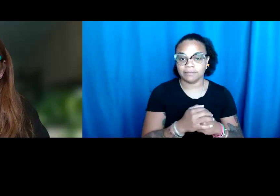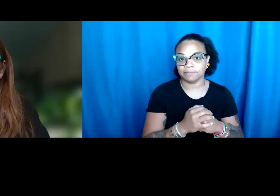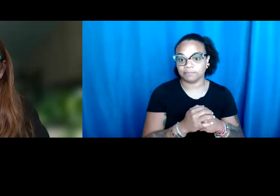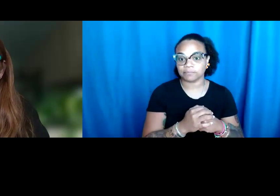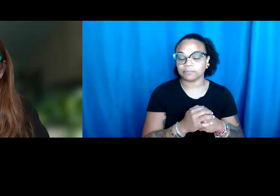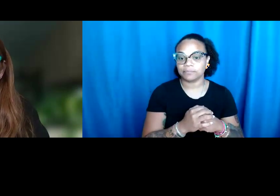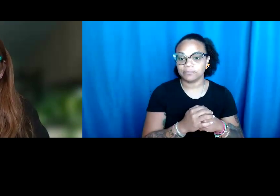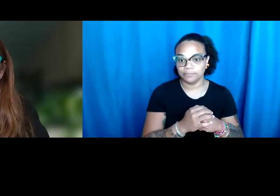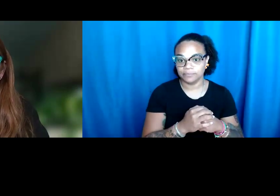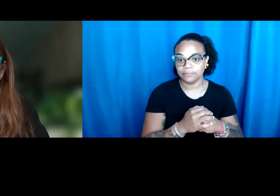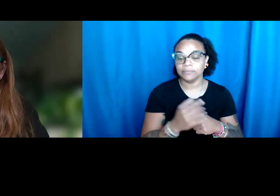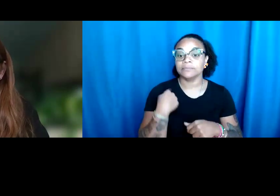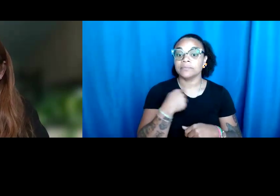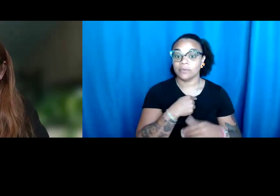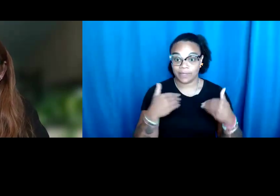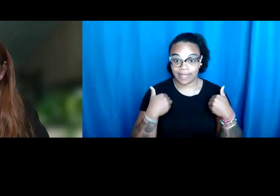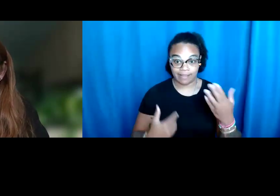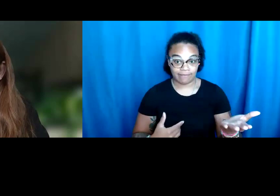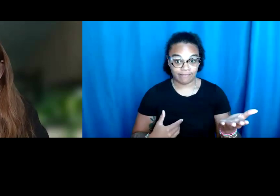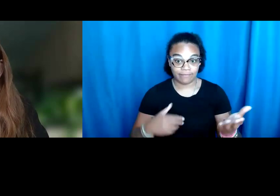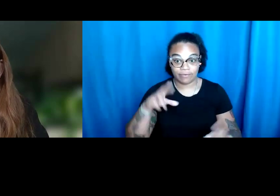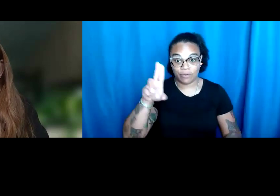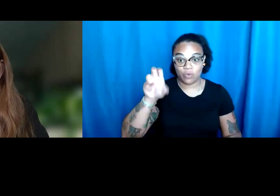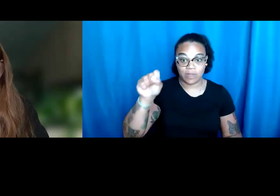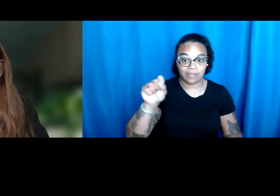So we have here U.S. Translation Company.